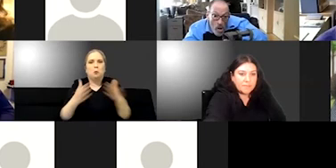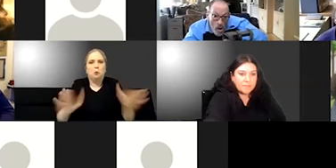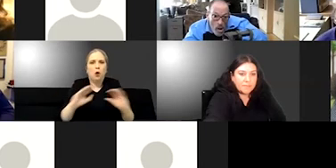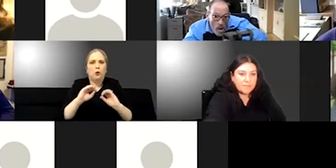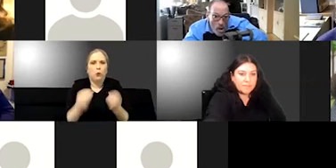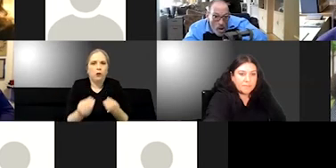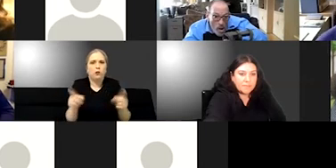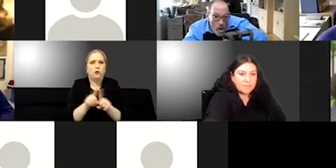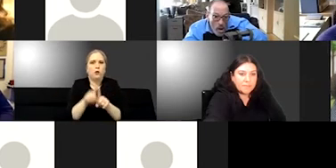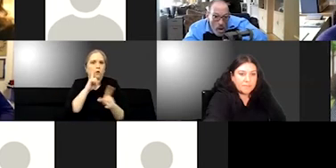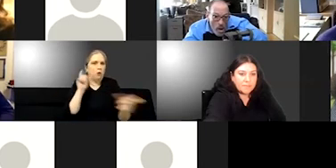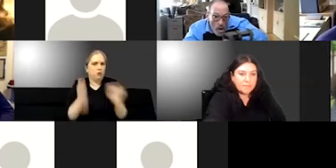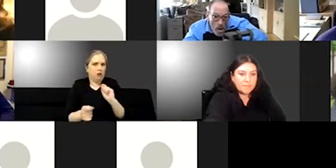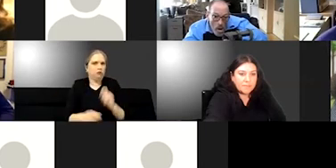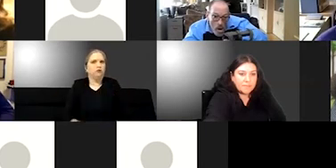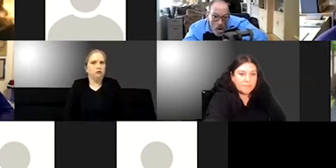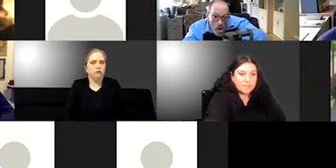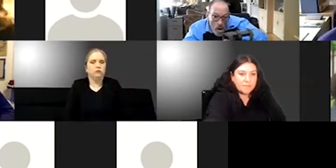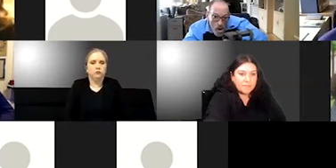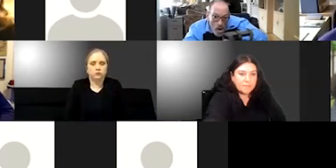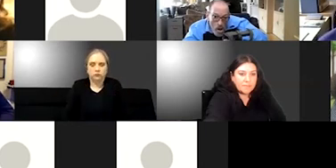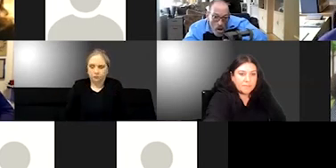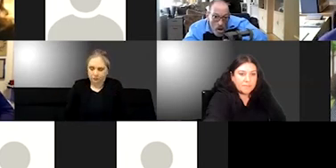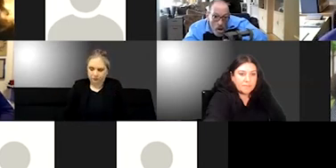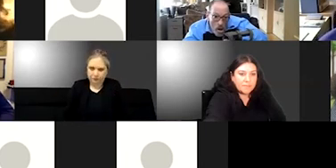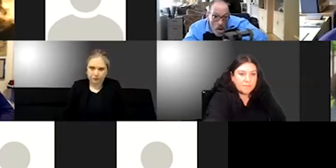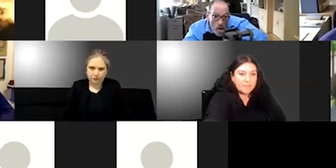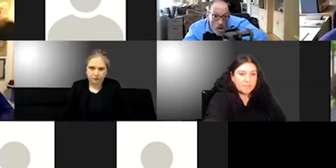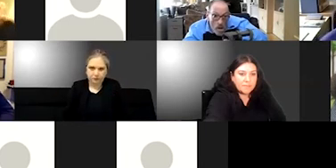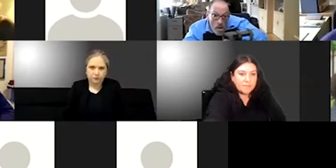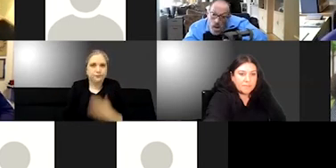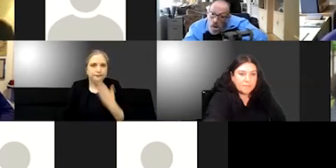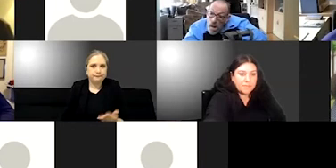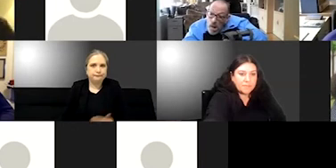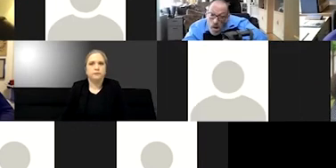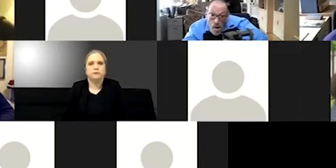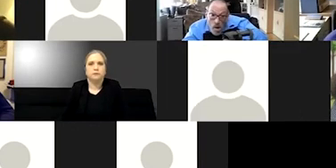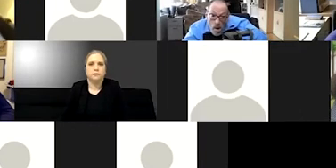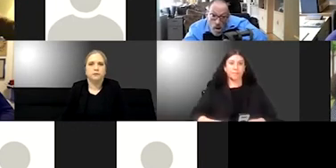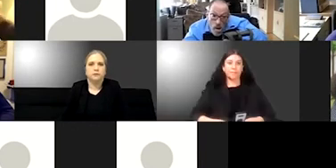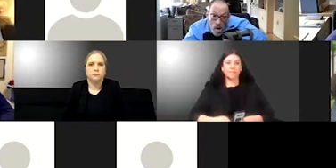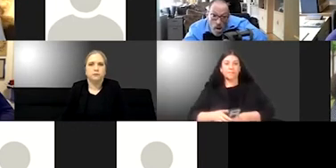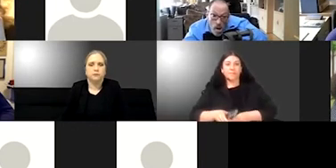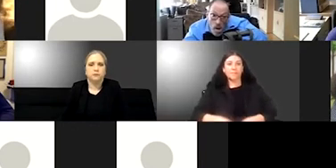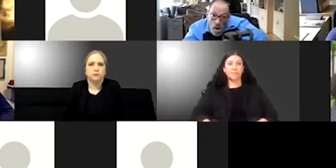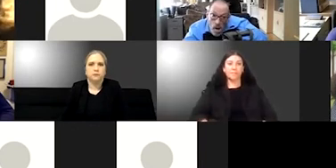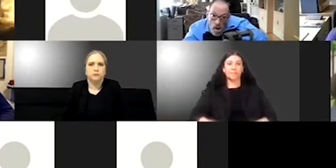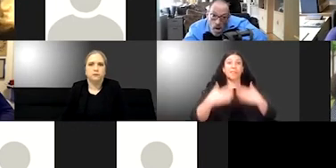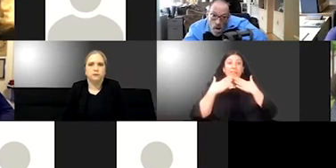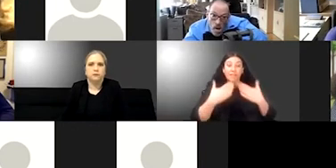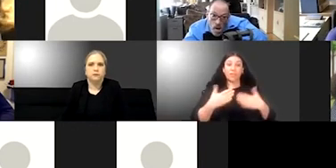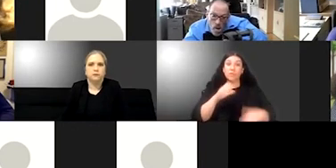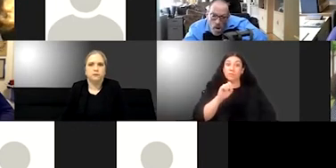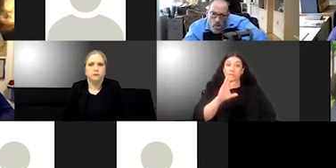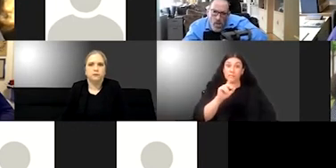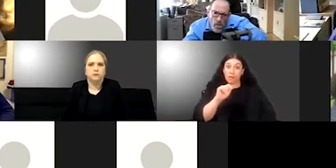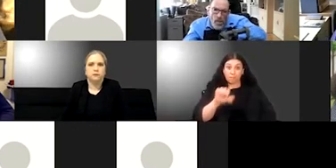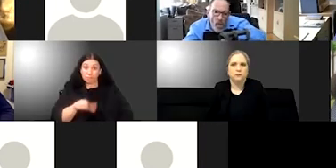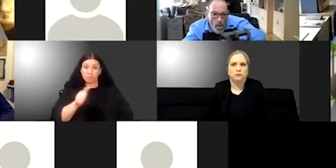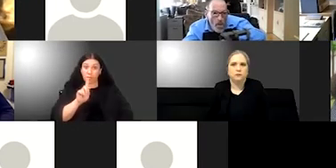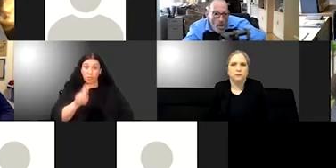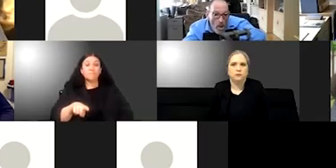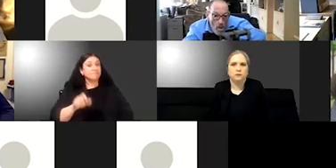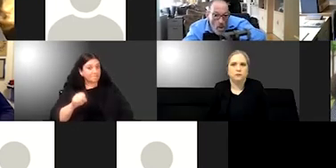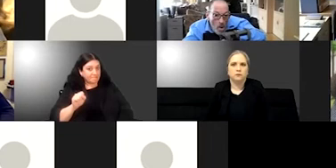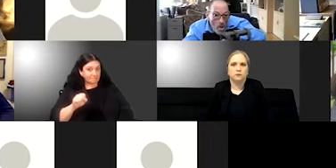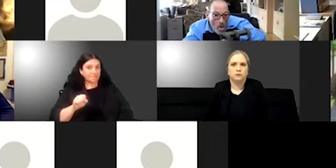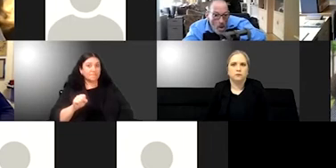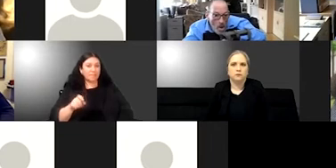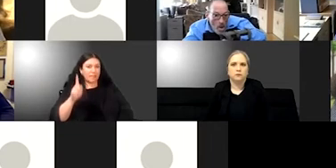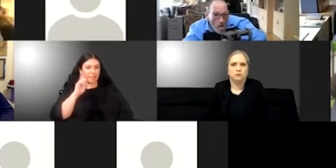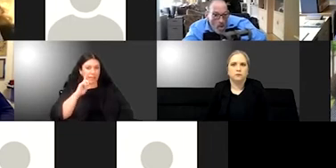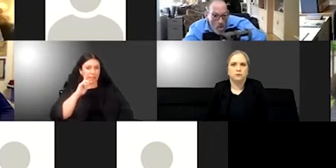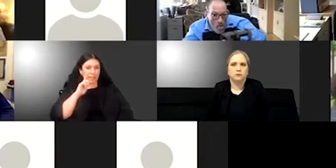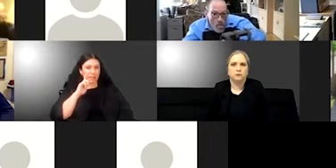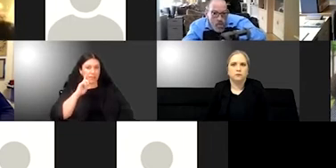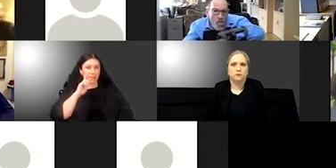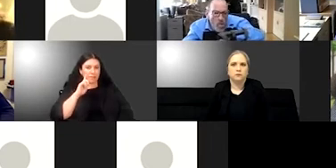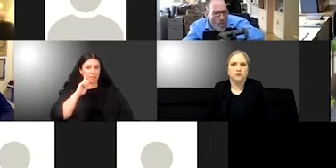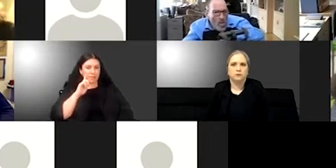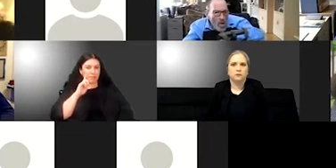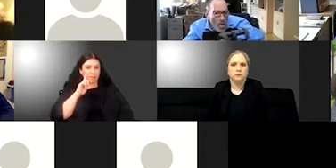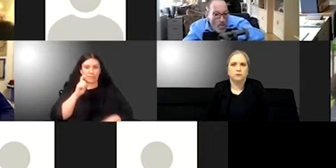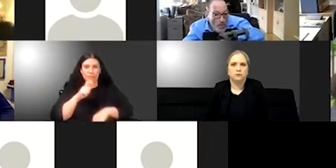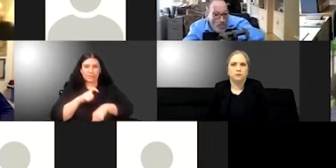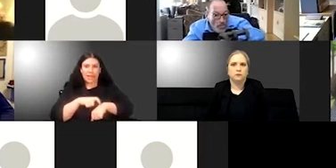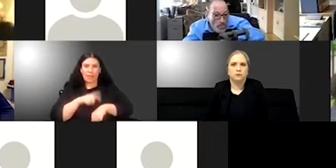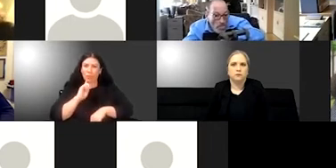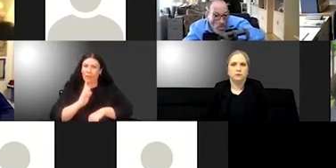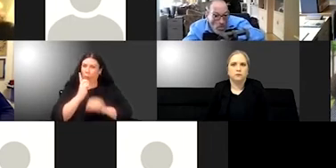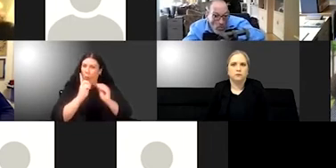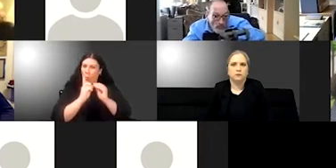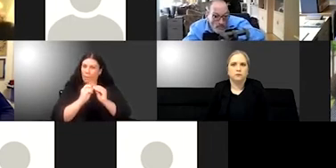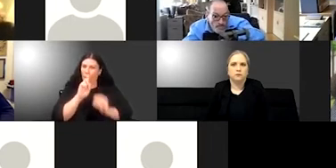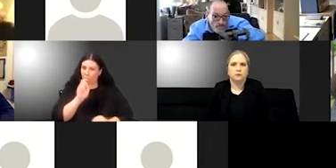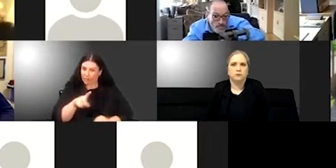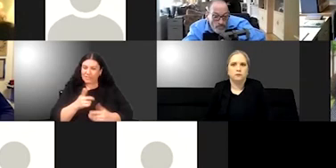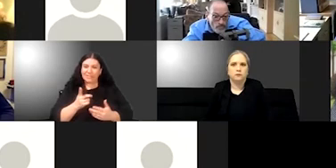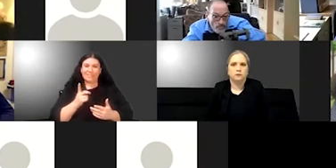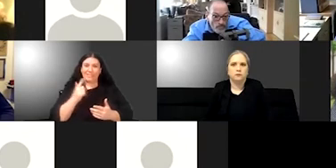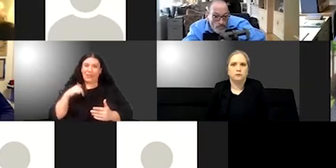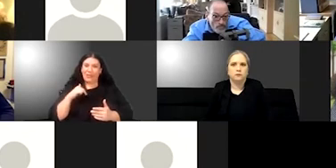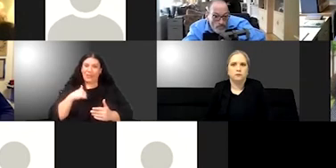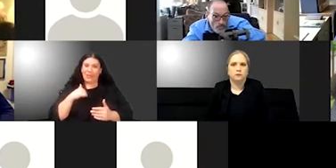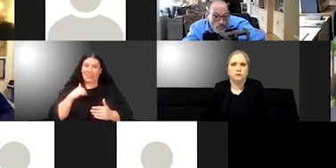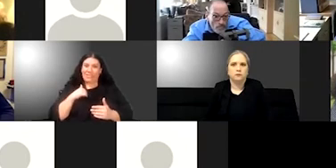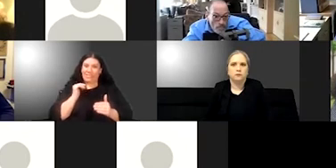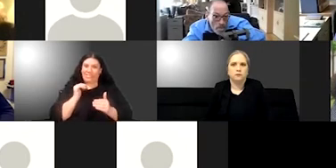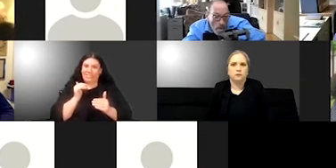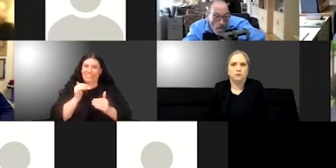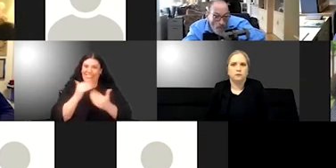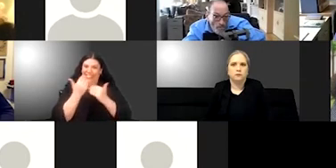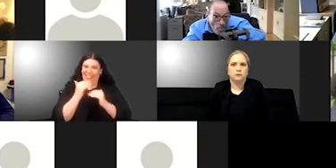Yeah. We've got -- I think we've got time for really one more question. We're getting -- pushing the limits on the time that we've got left.